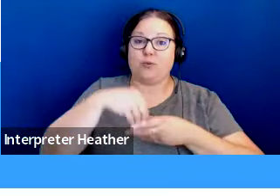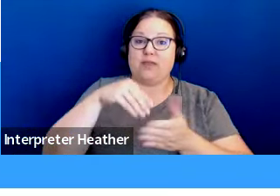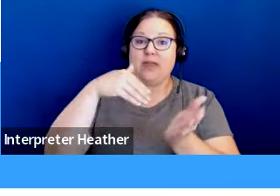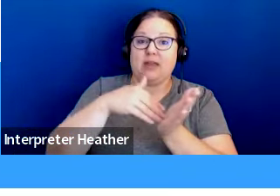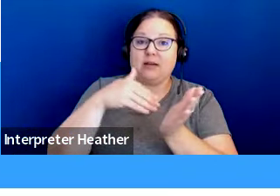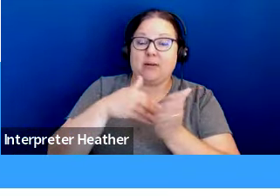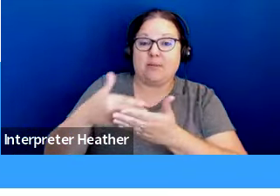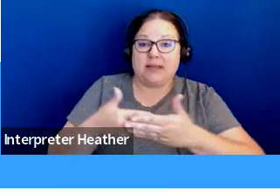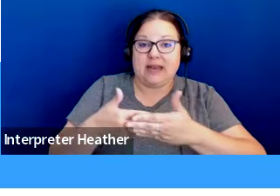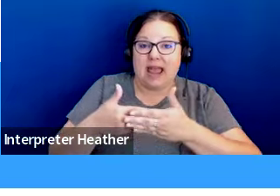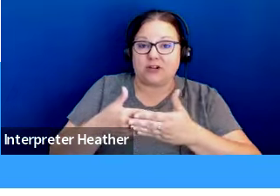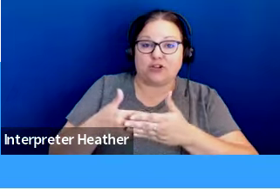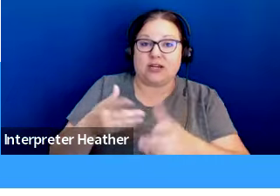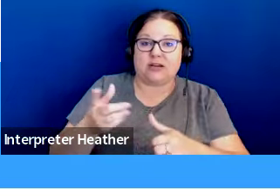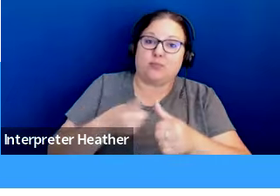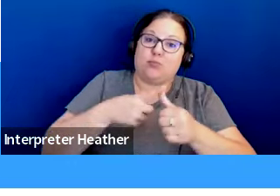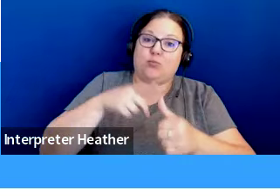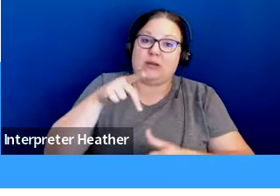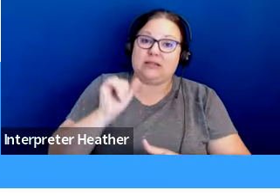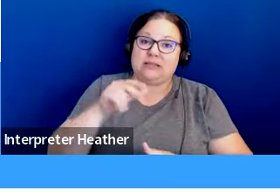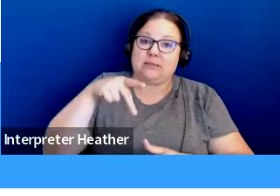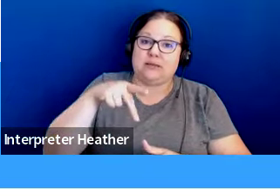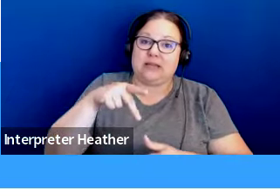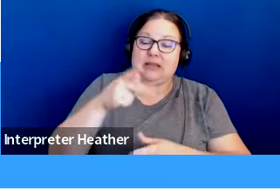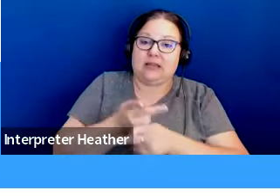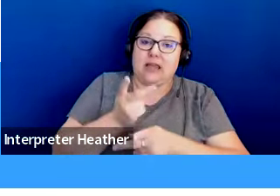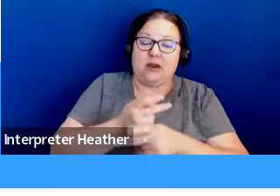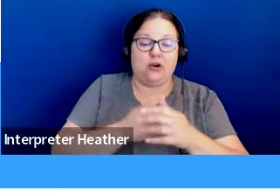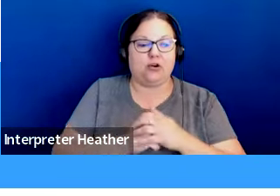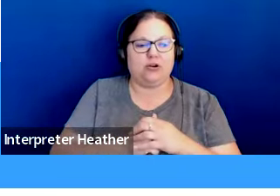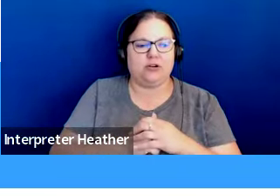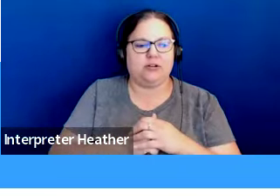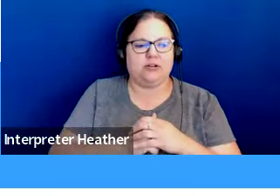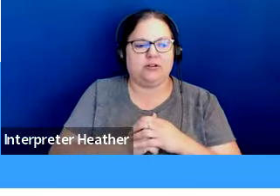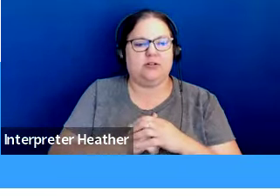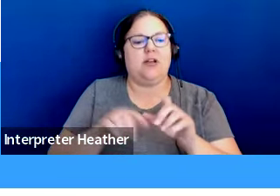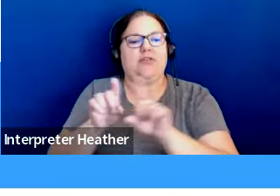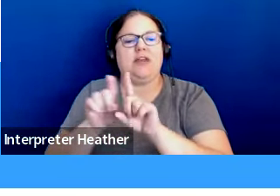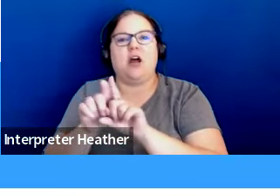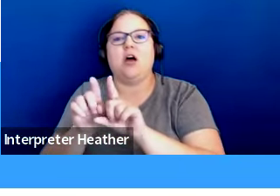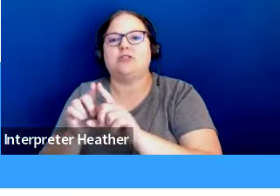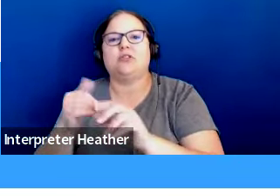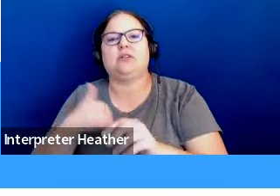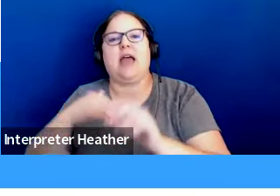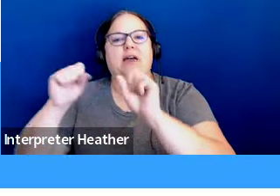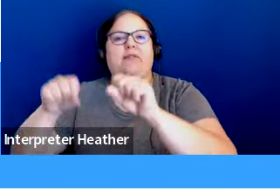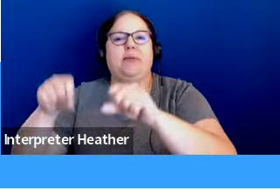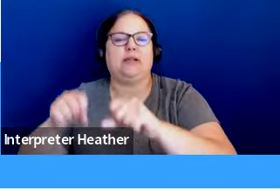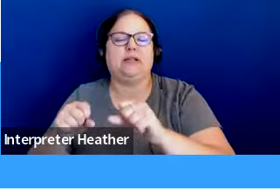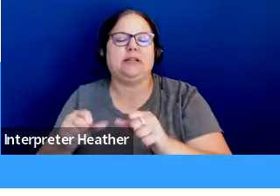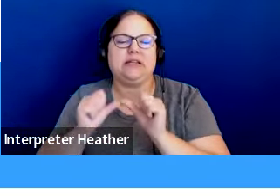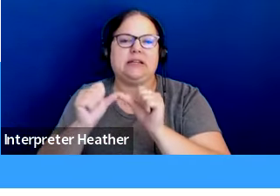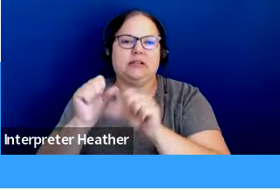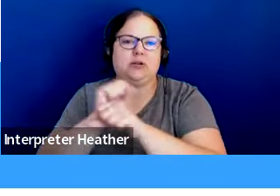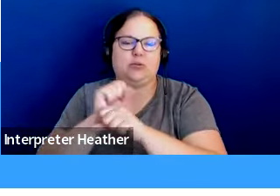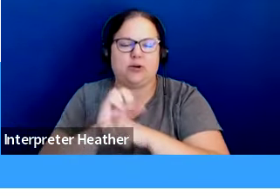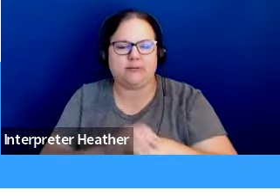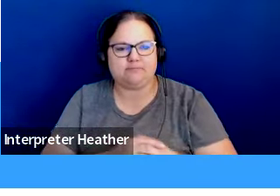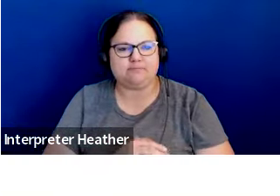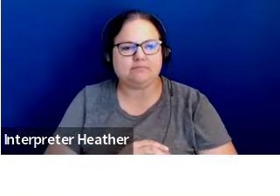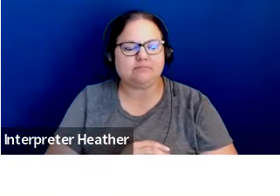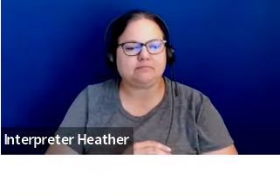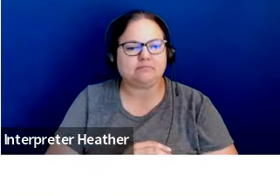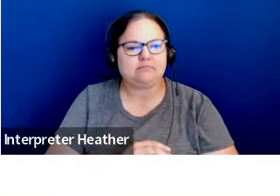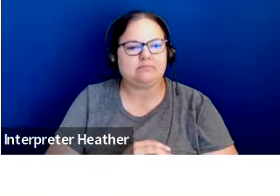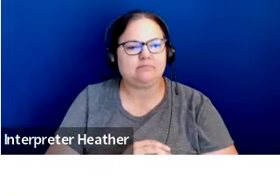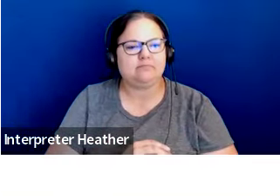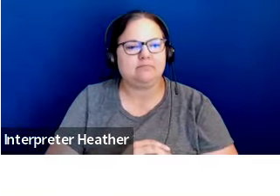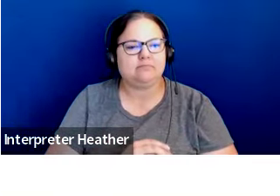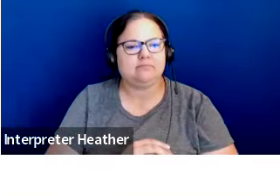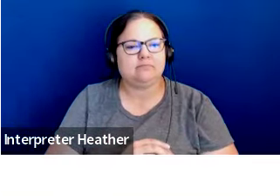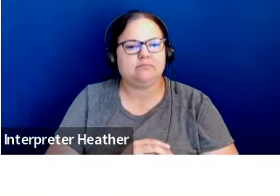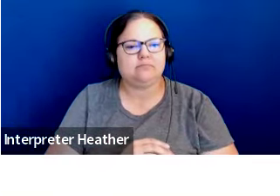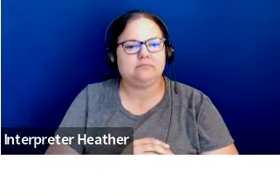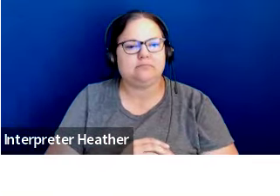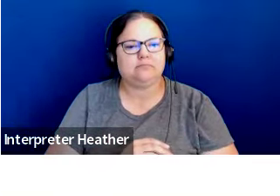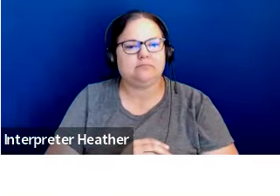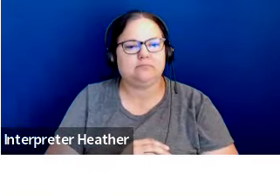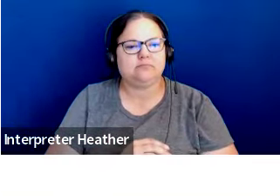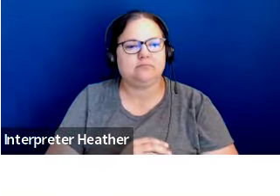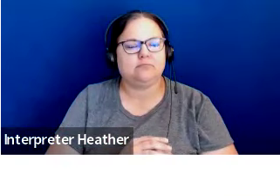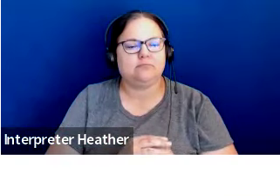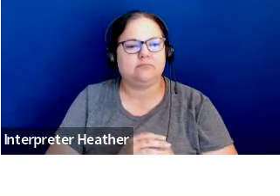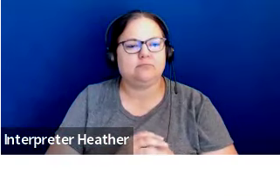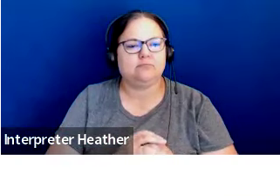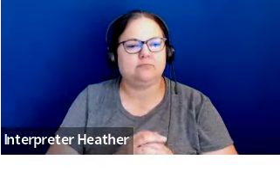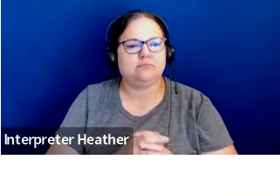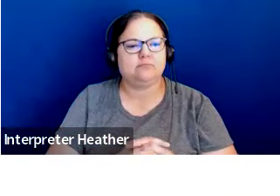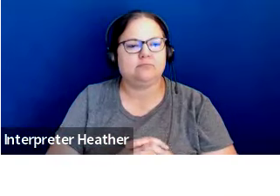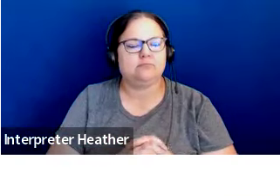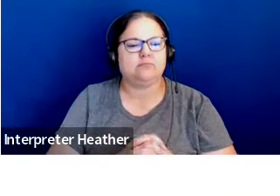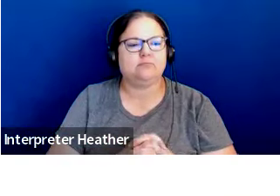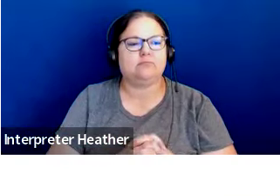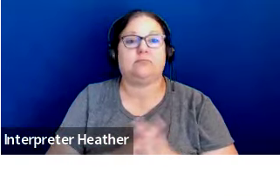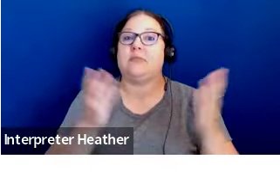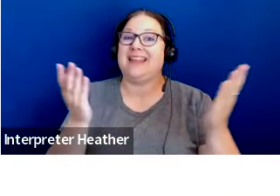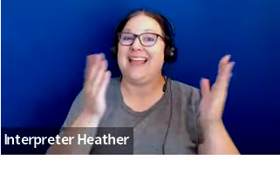care. So that was another focus, and then to build workforce capacity. Next slide. So the plan was